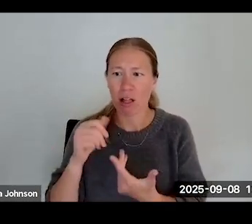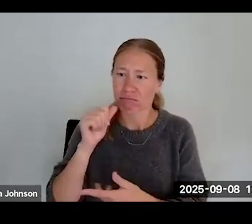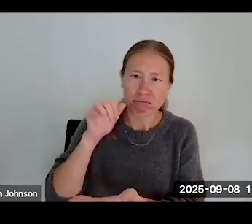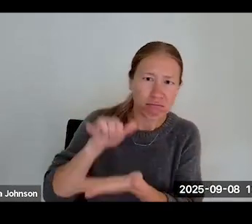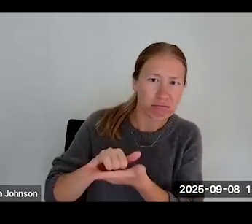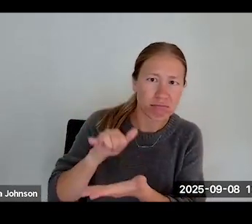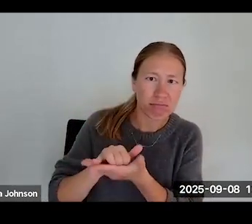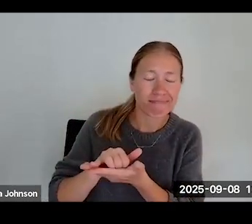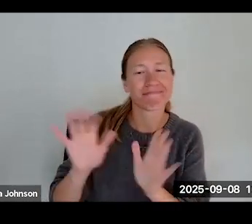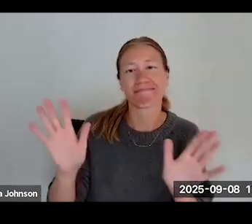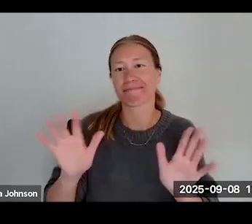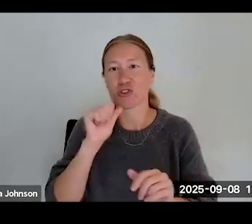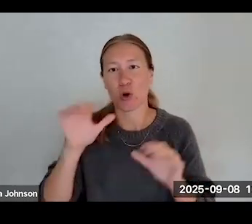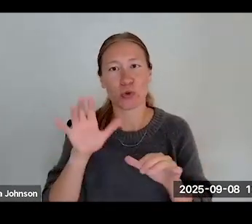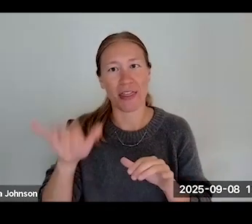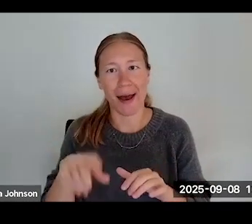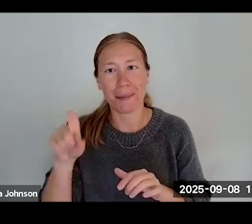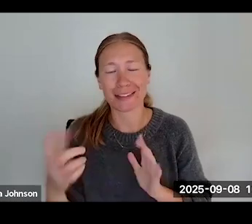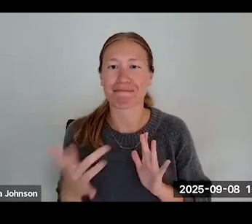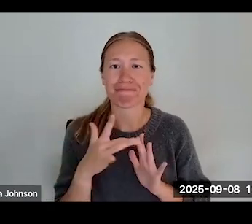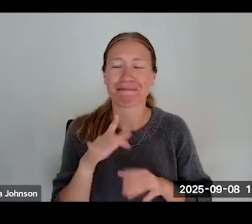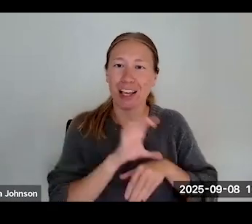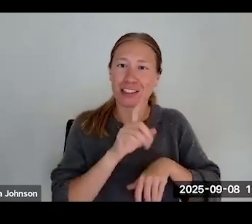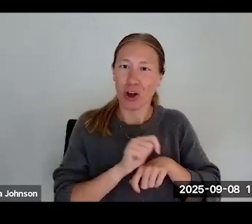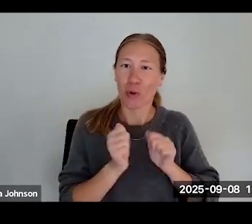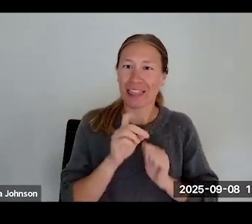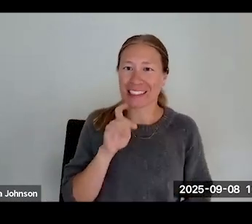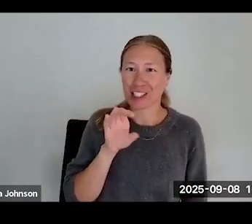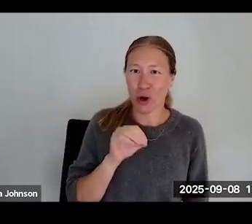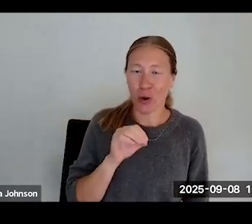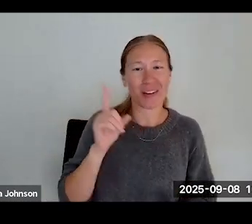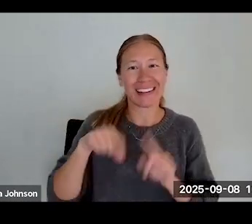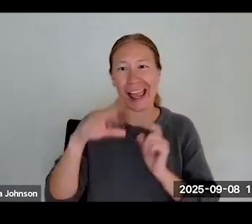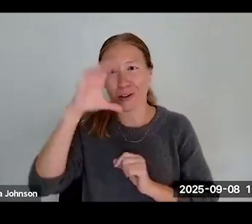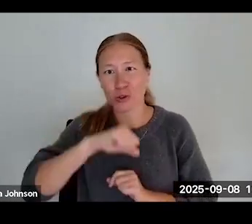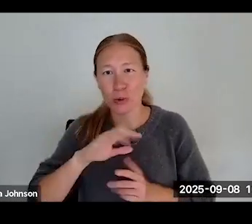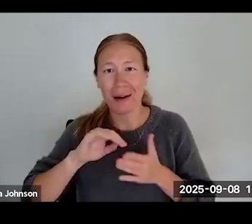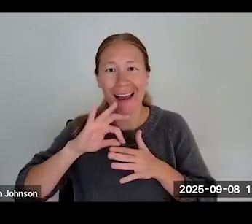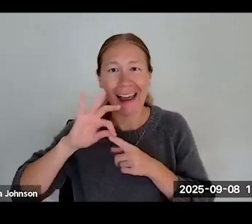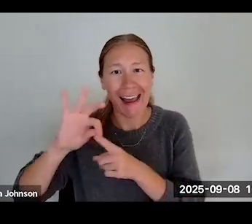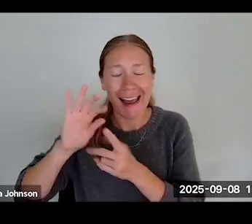don't do that until you've consulted with us. Don't assume that exception criteria apply to your contents